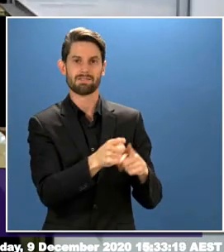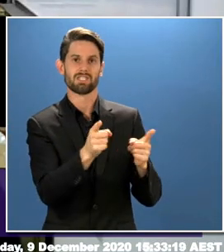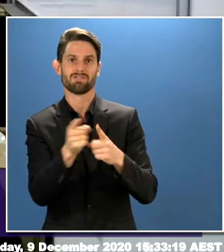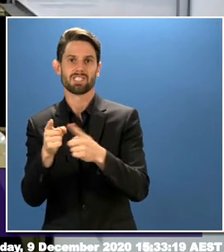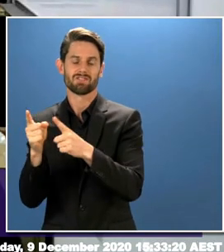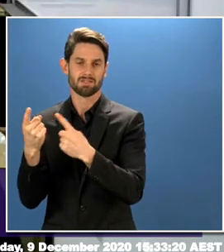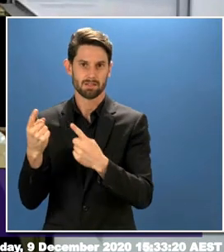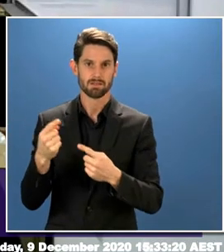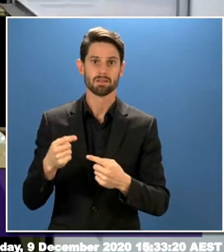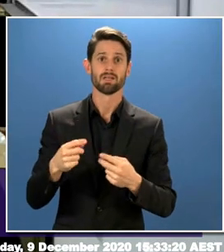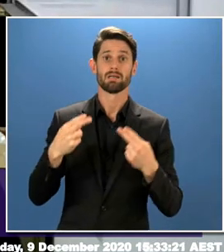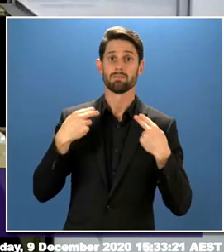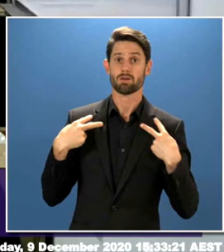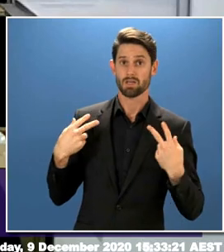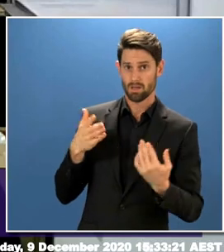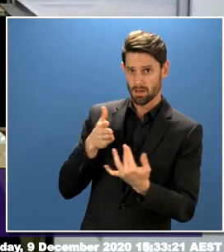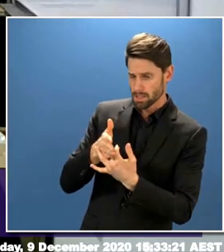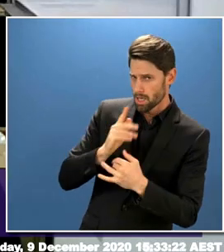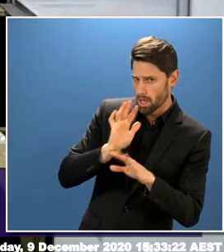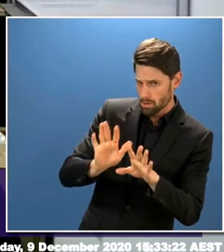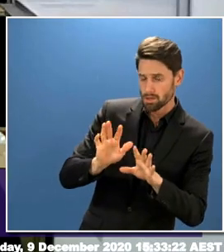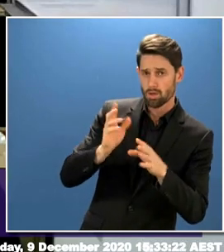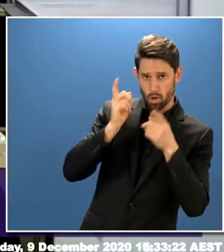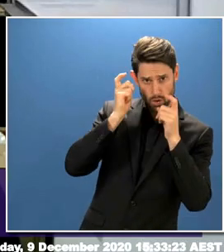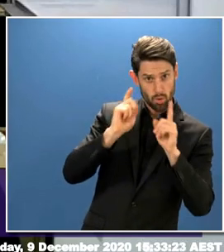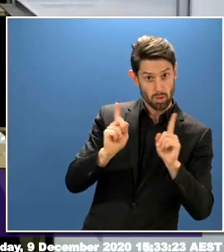The concern isn't that trying to fix this, you don't want